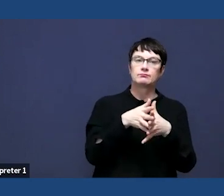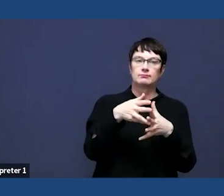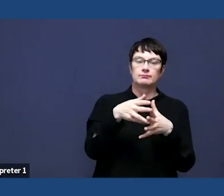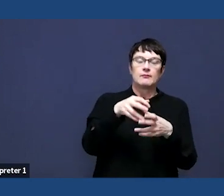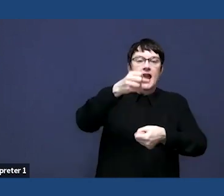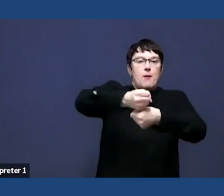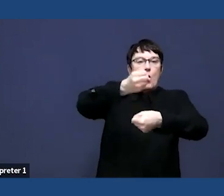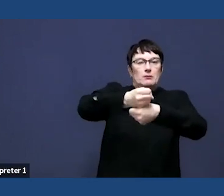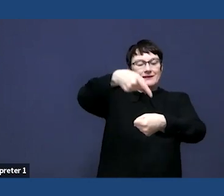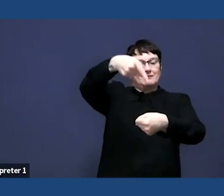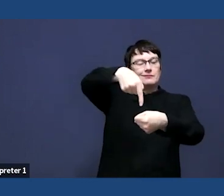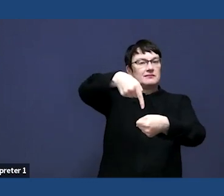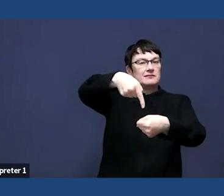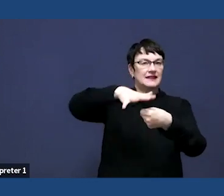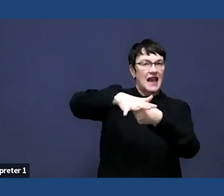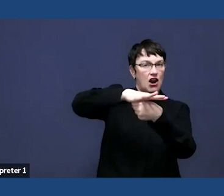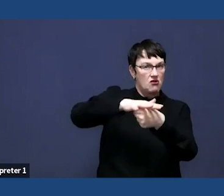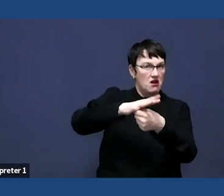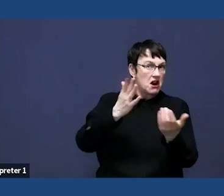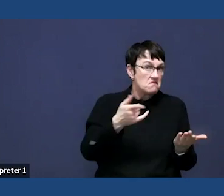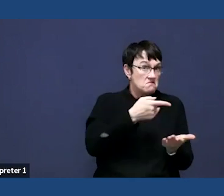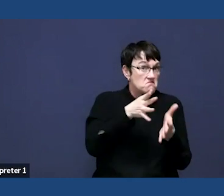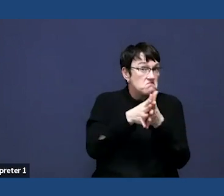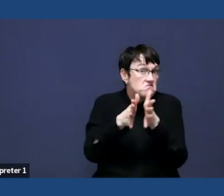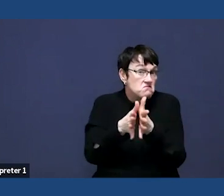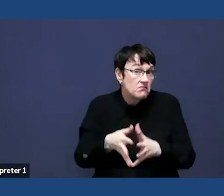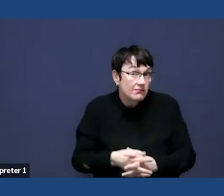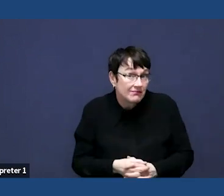Thank you so much Frances, and Ambassador Gallegos.